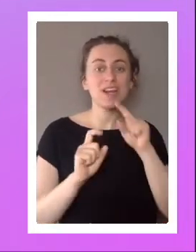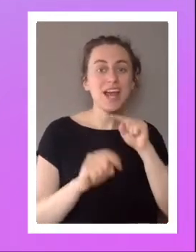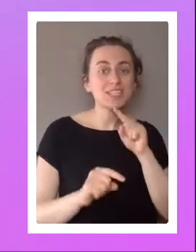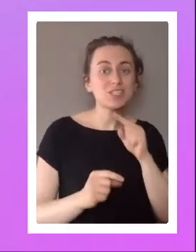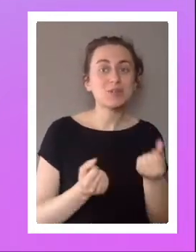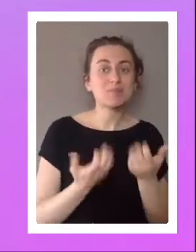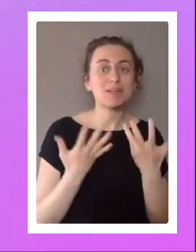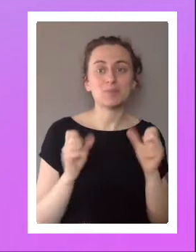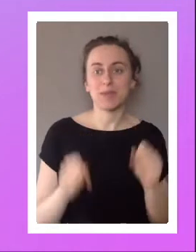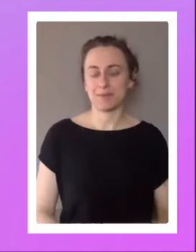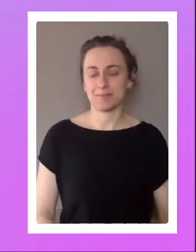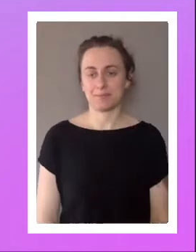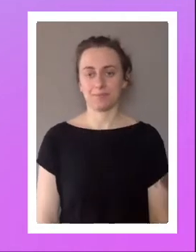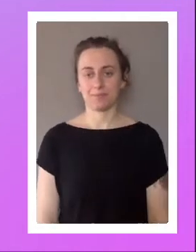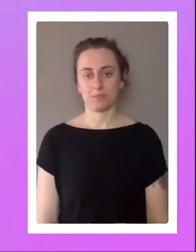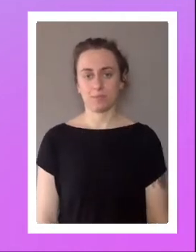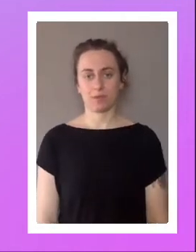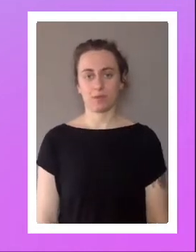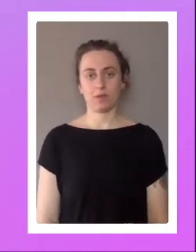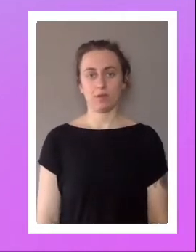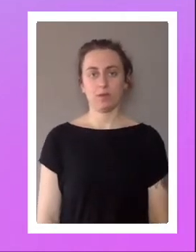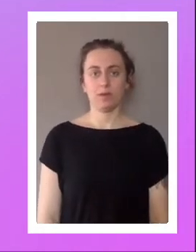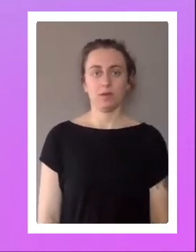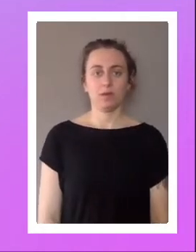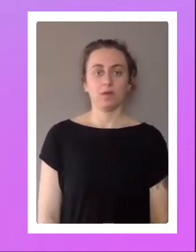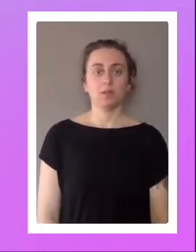So this question is particularly interesting